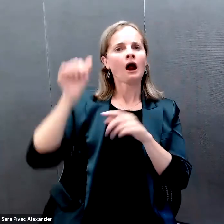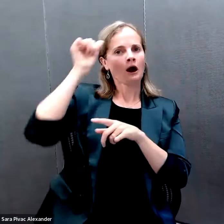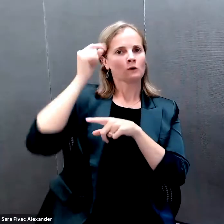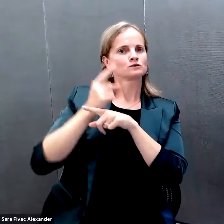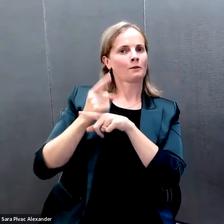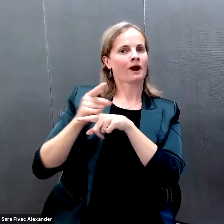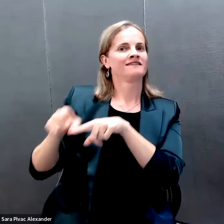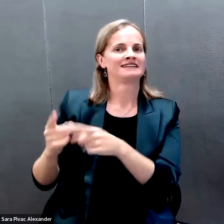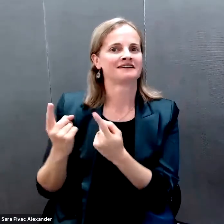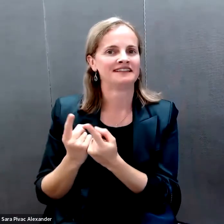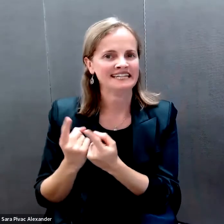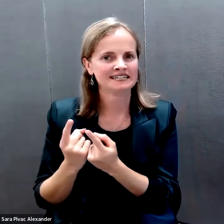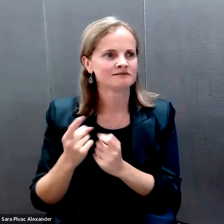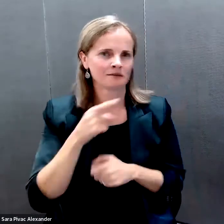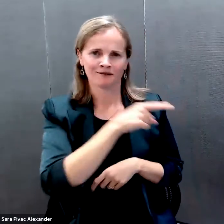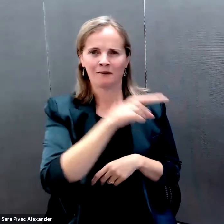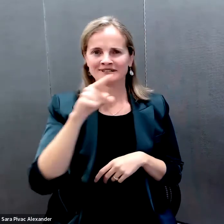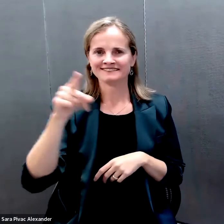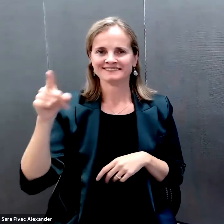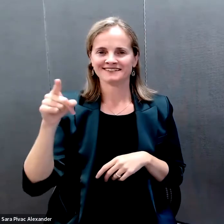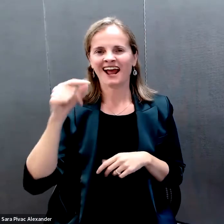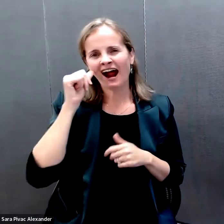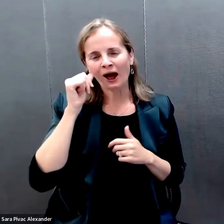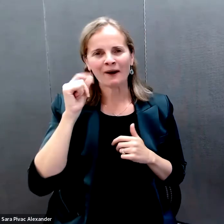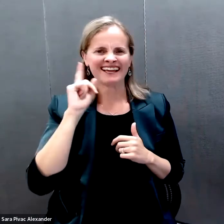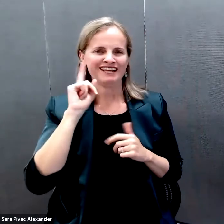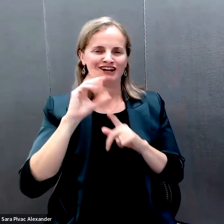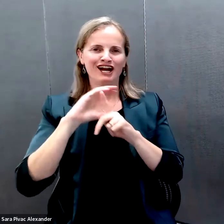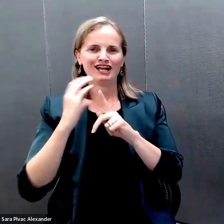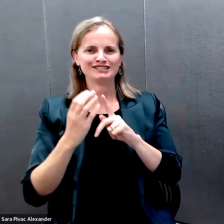just point to something and that guides the deaf person to look at it and know what you're referring to